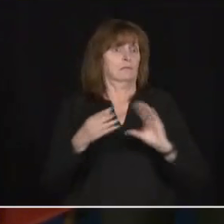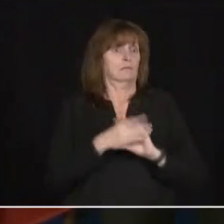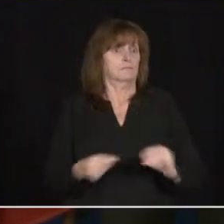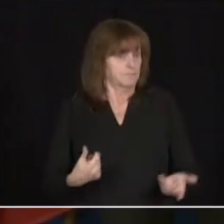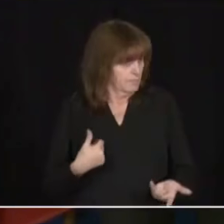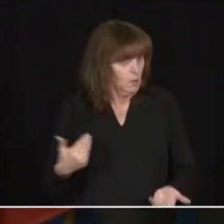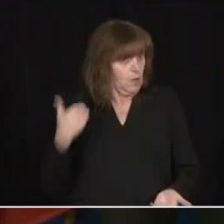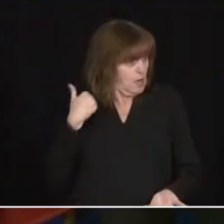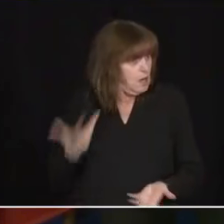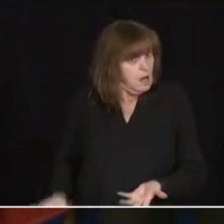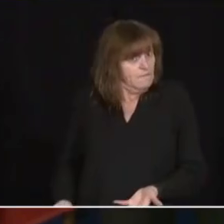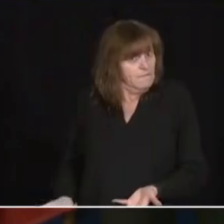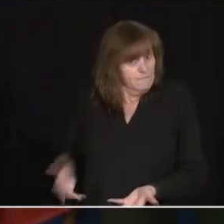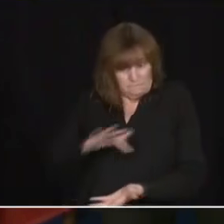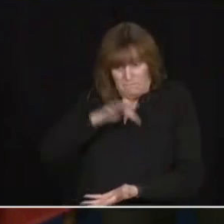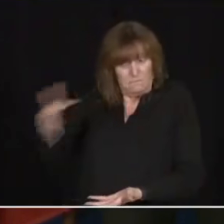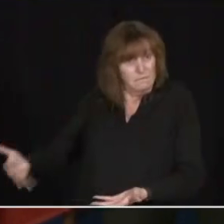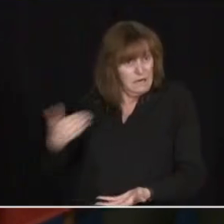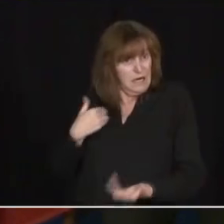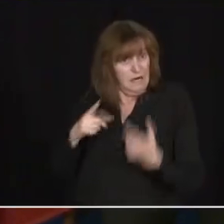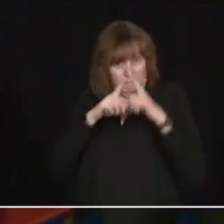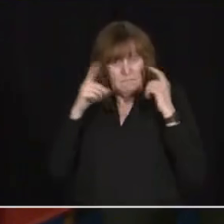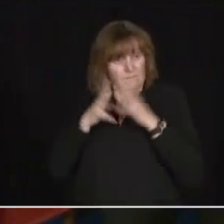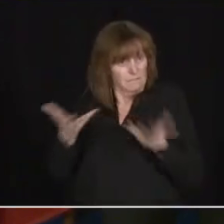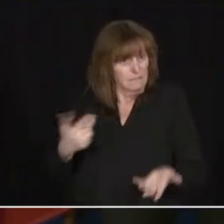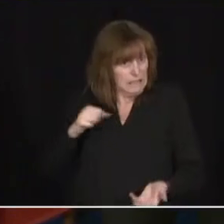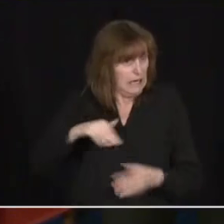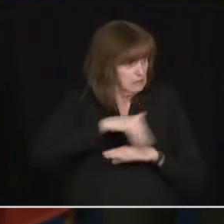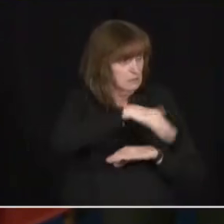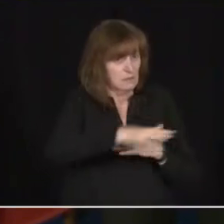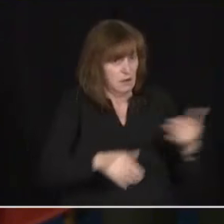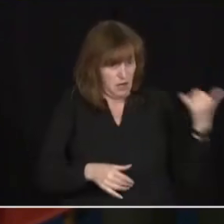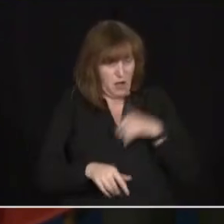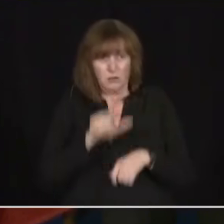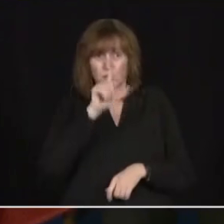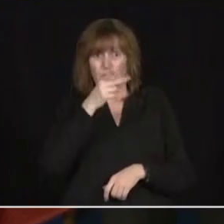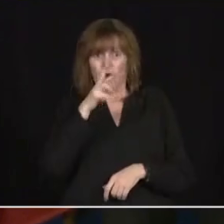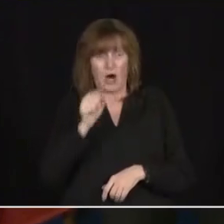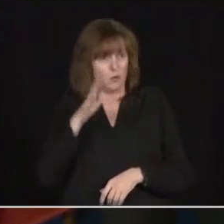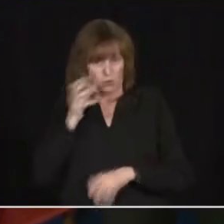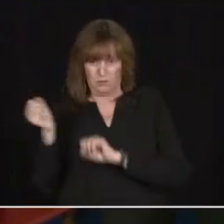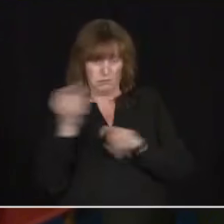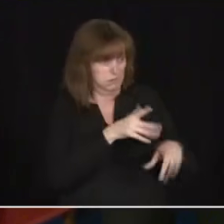thing. We have PPE that we can ship within 24 hours and